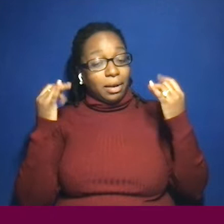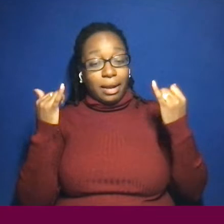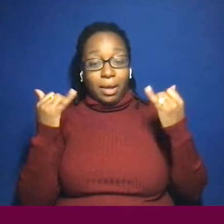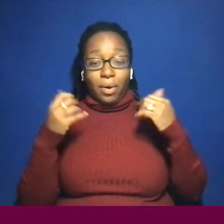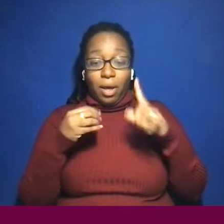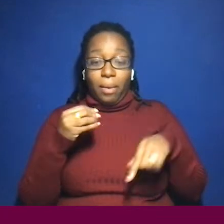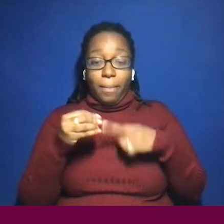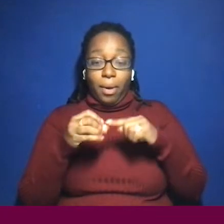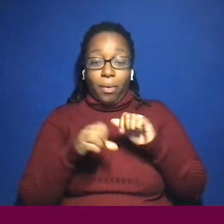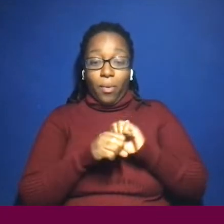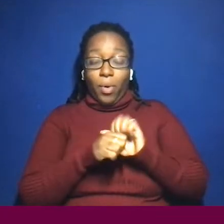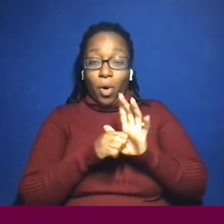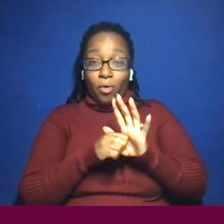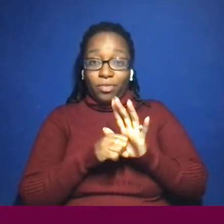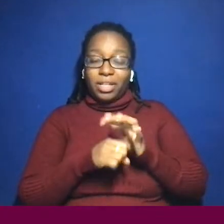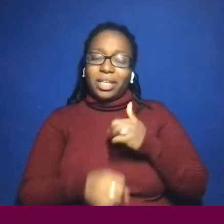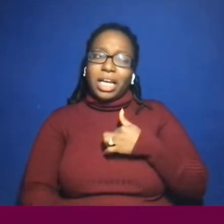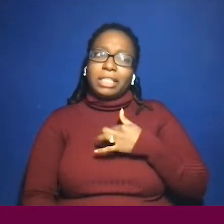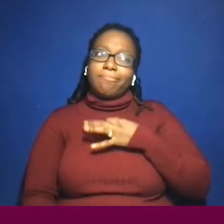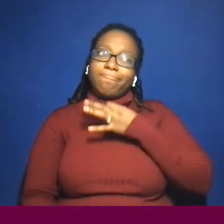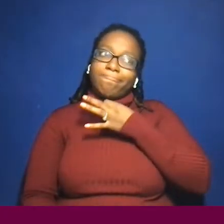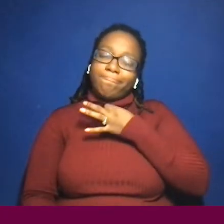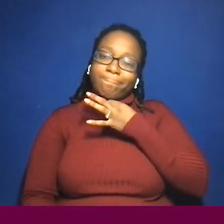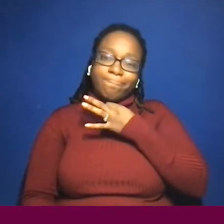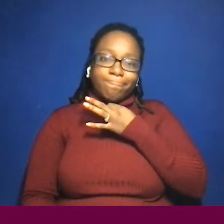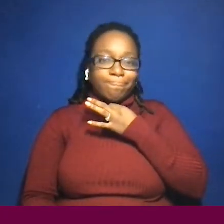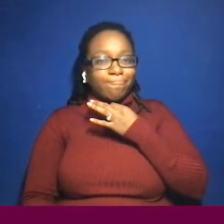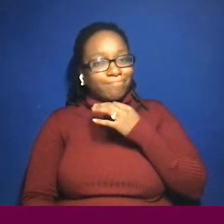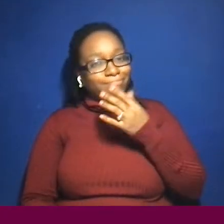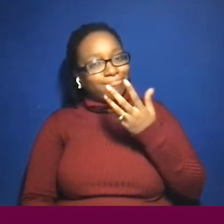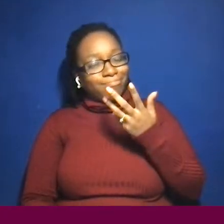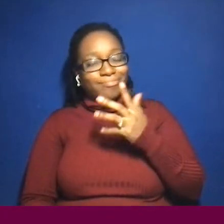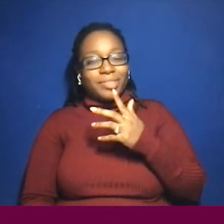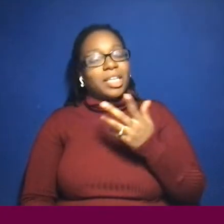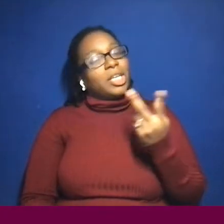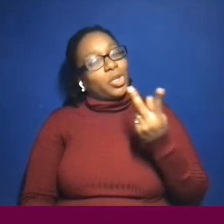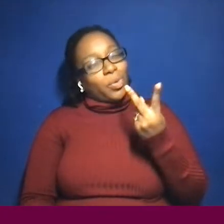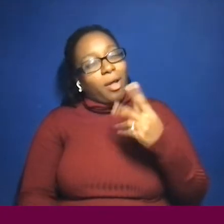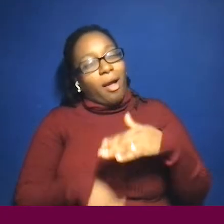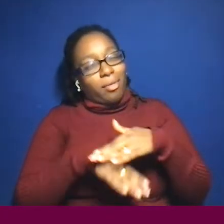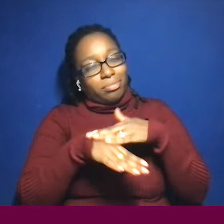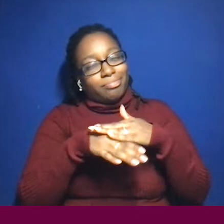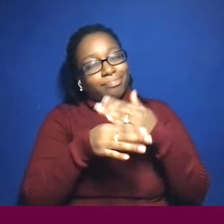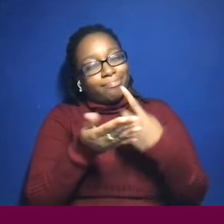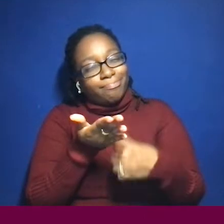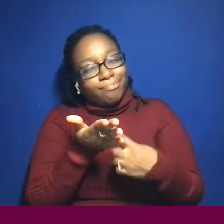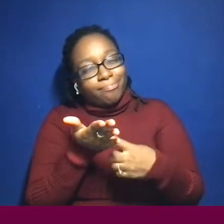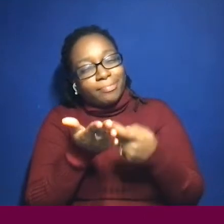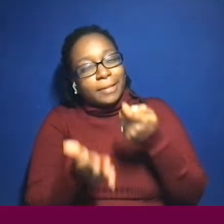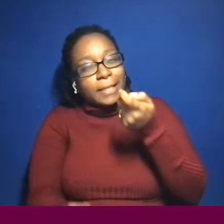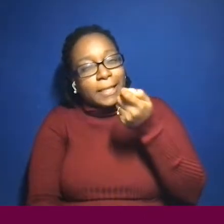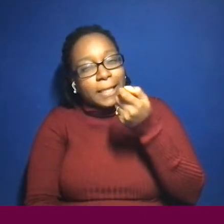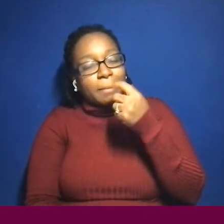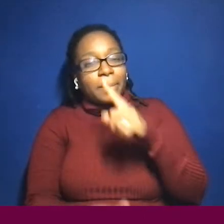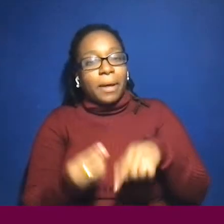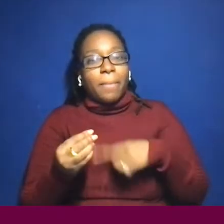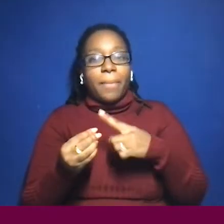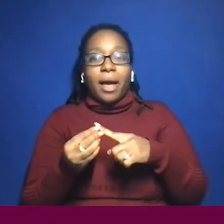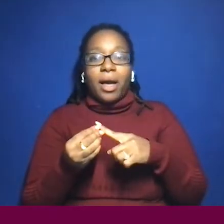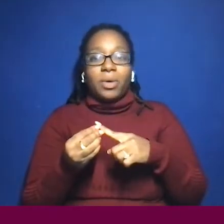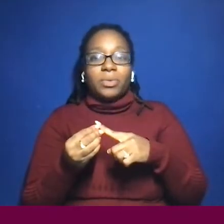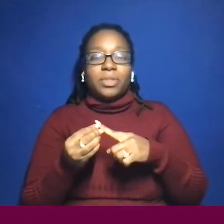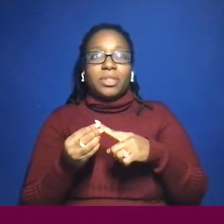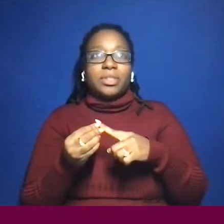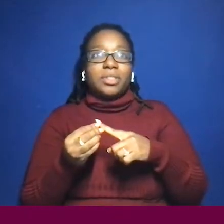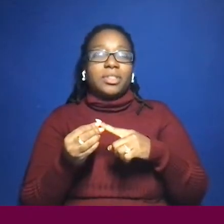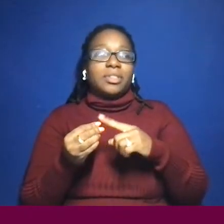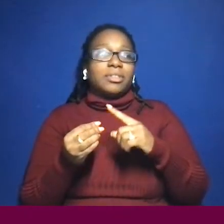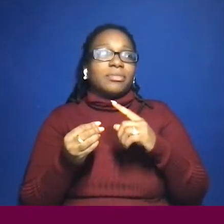and I'm really interested to hear. You and I have talked a little bit about the horrors of the